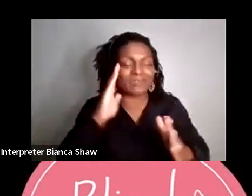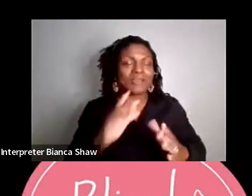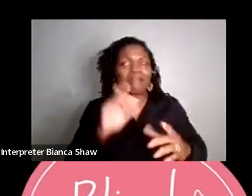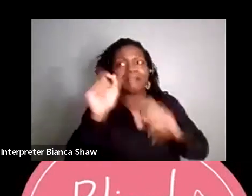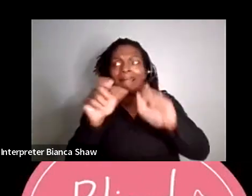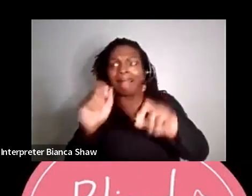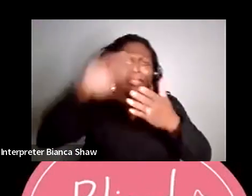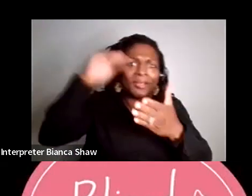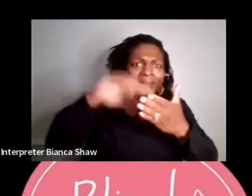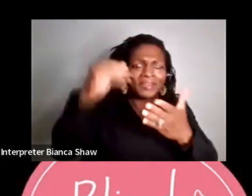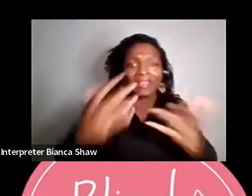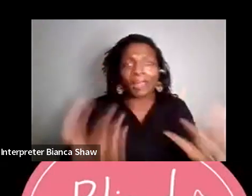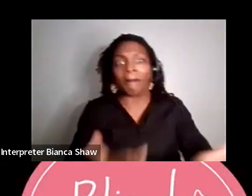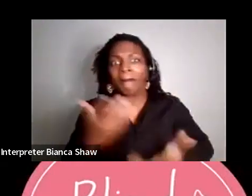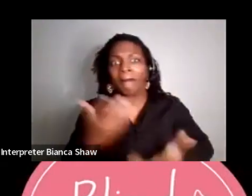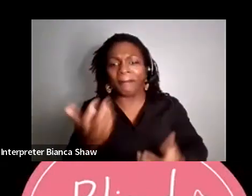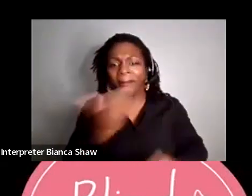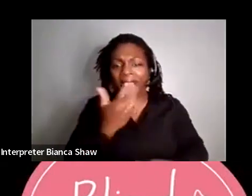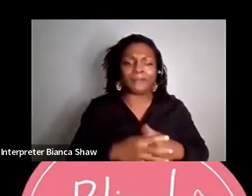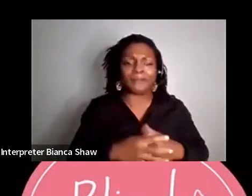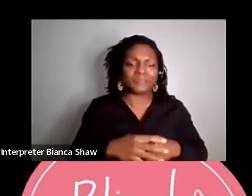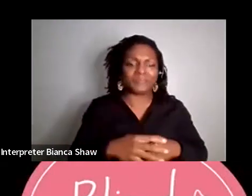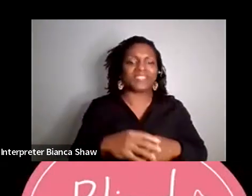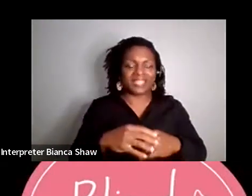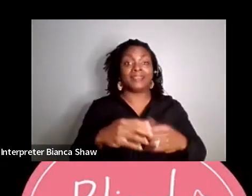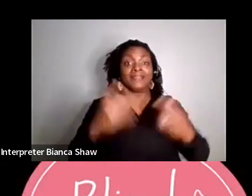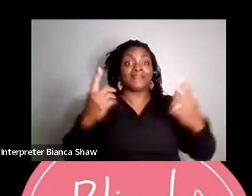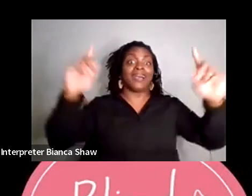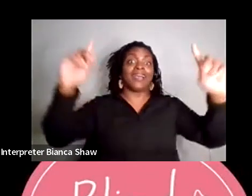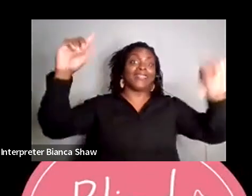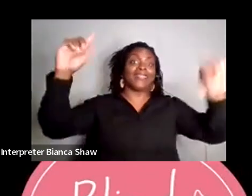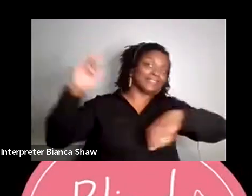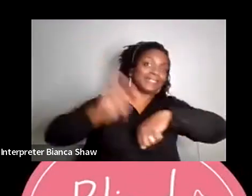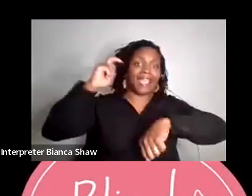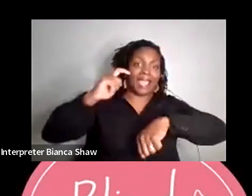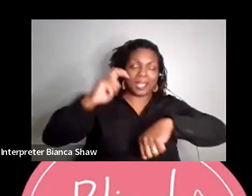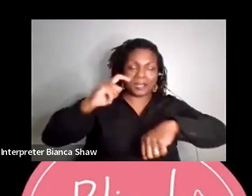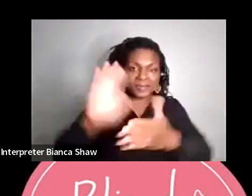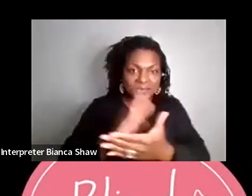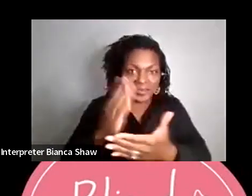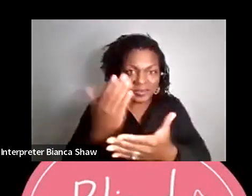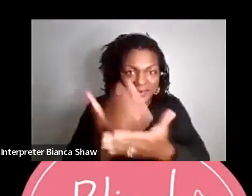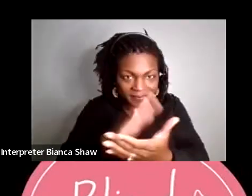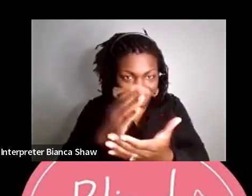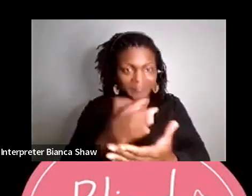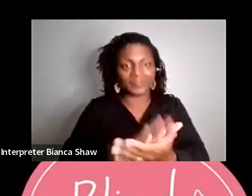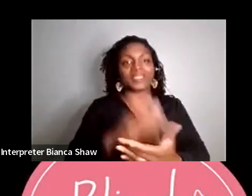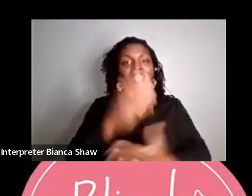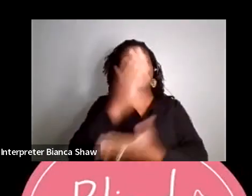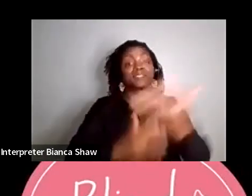Finally we came to the time to cook, and they had some of them. Some of our students had to go all the way to the basics.